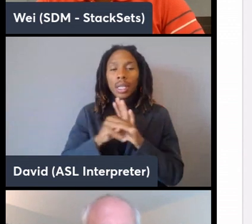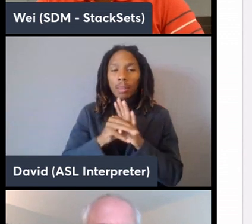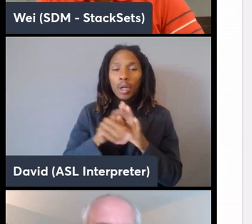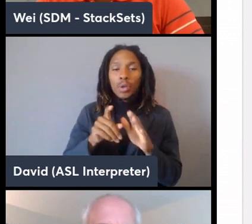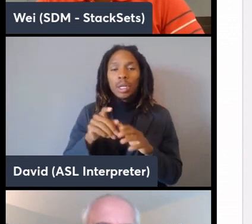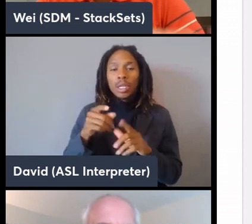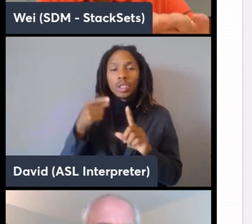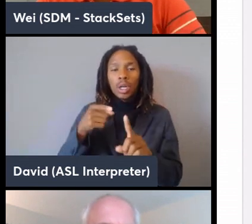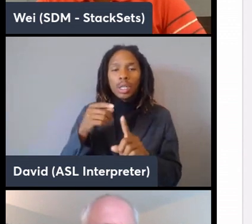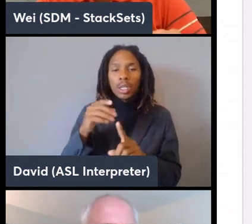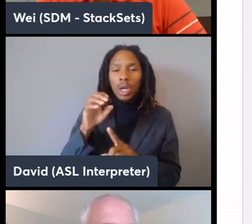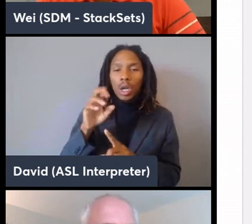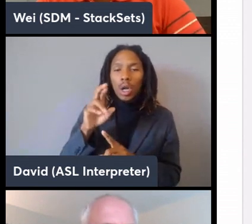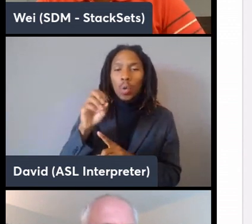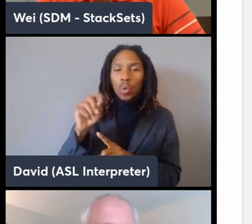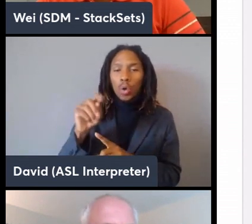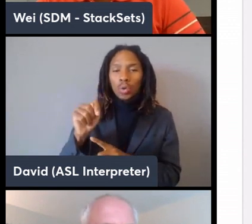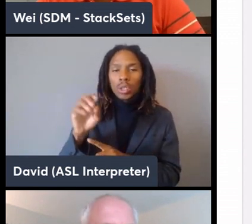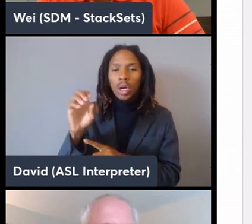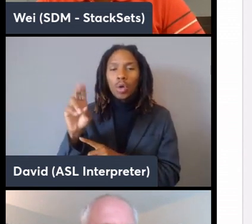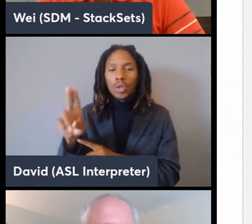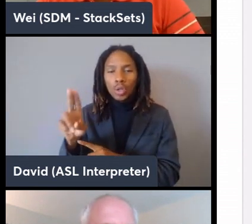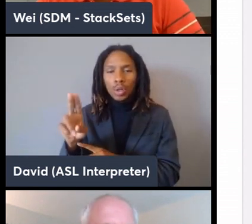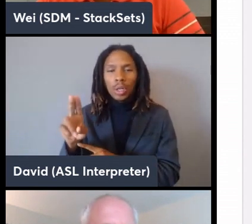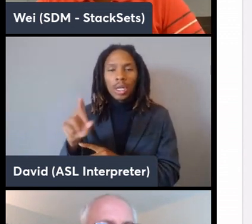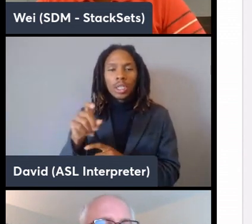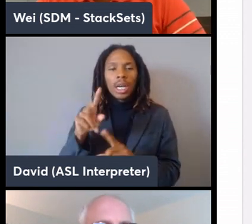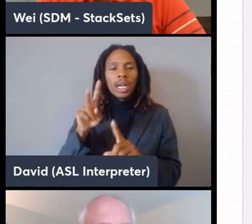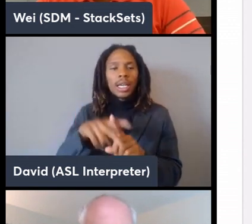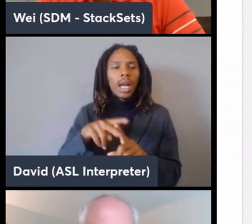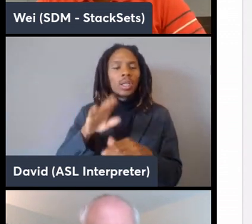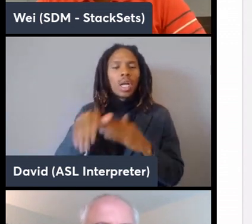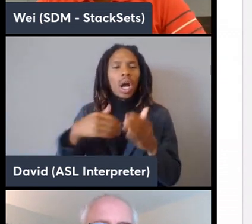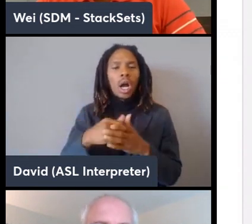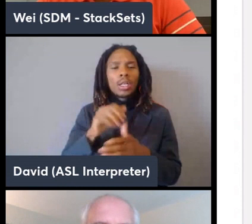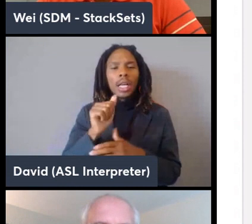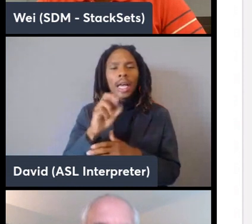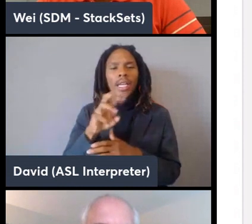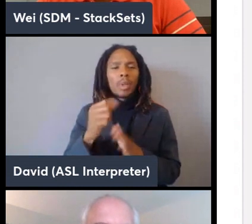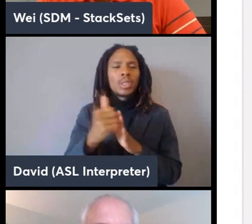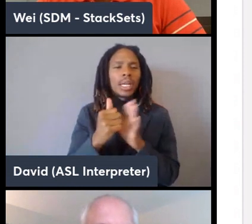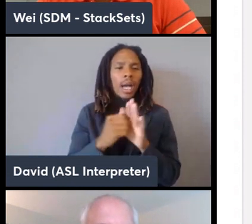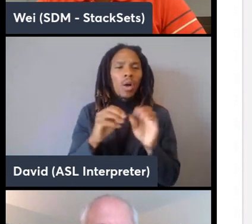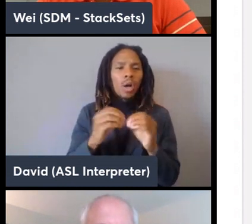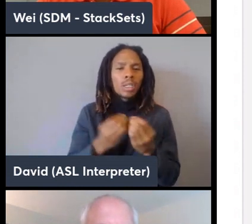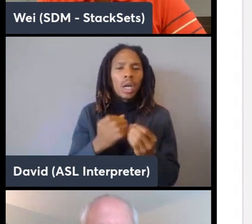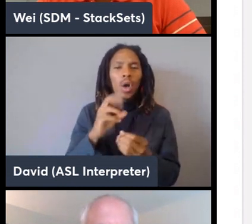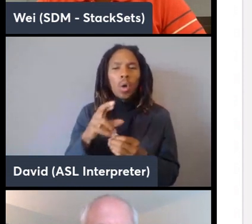which will be applied to all the account in your AWS Organization, or you can target a specific OU.